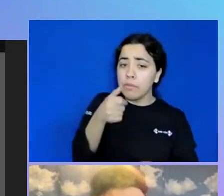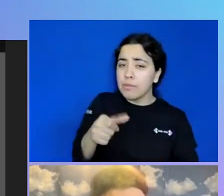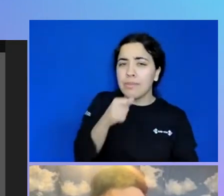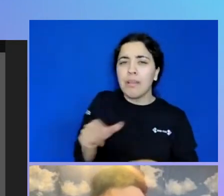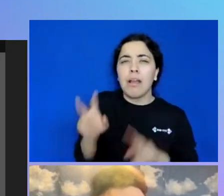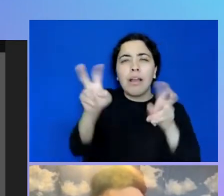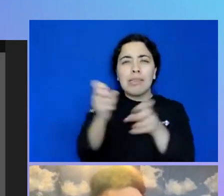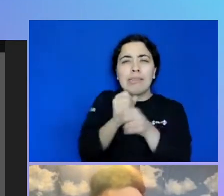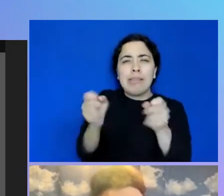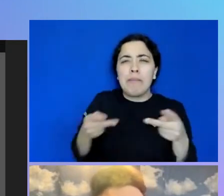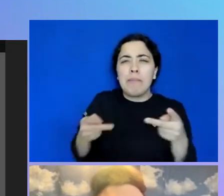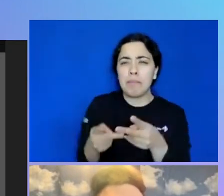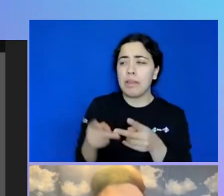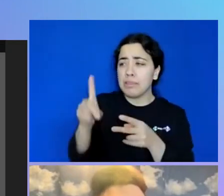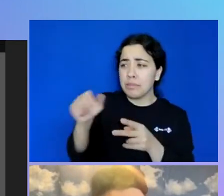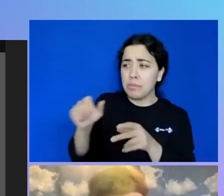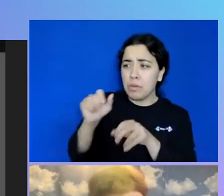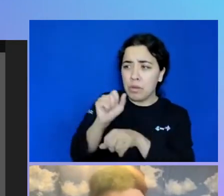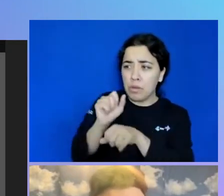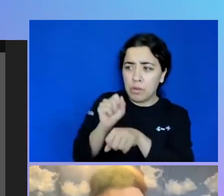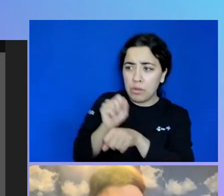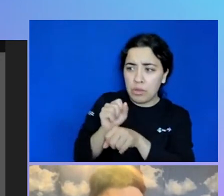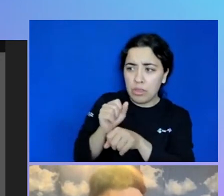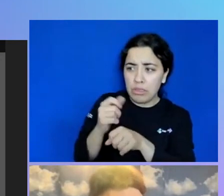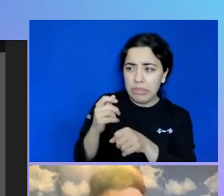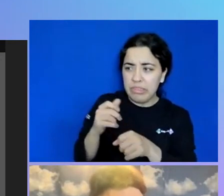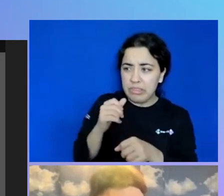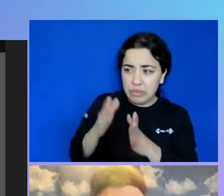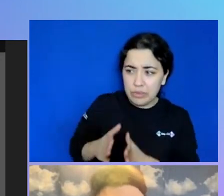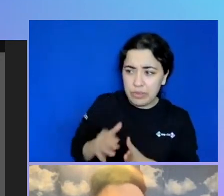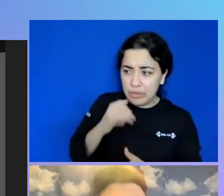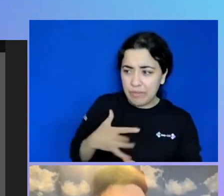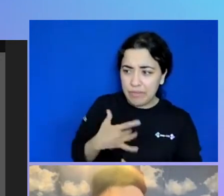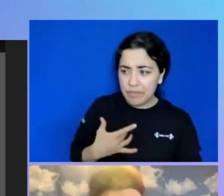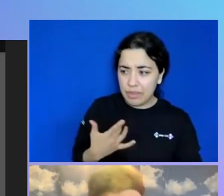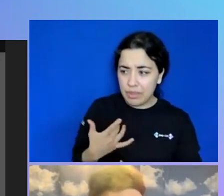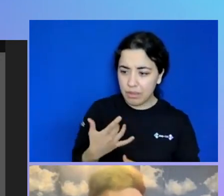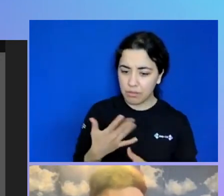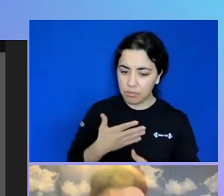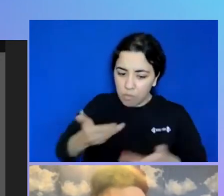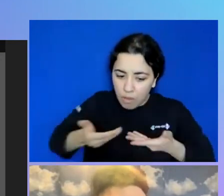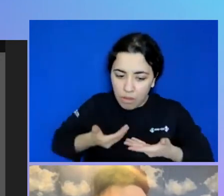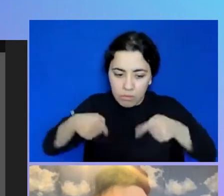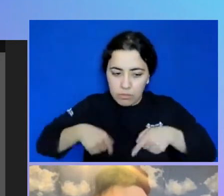for disabled people to work, then you will have disabled people leave and they will not